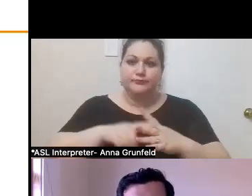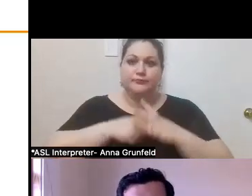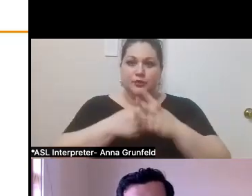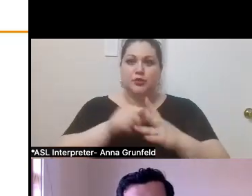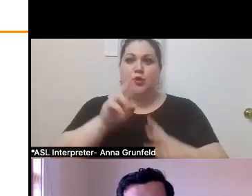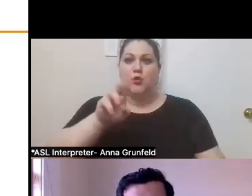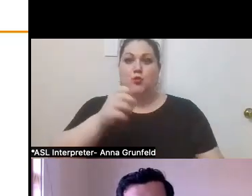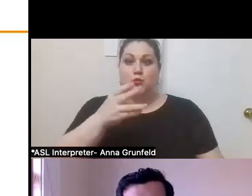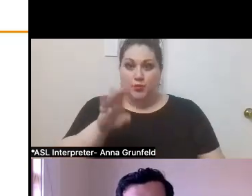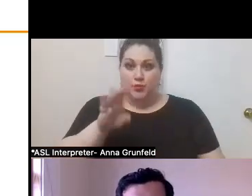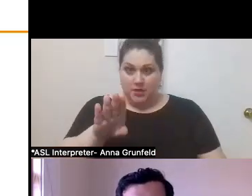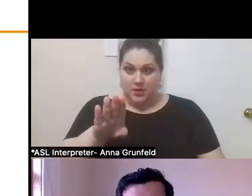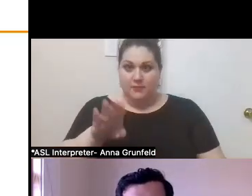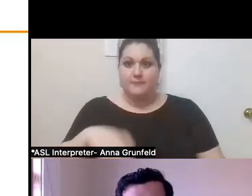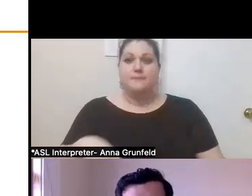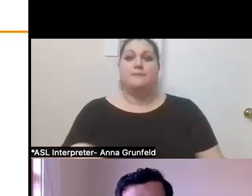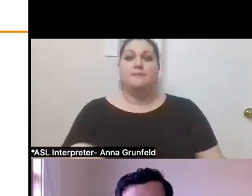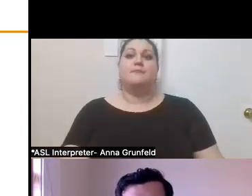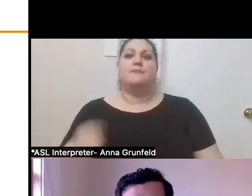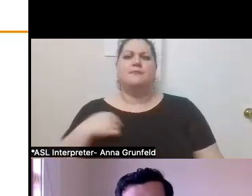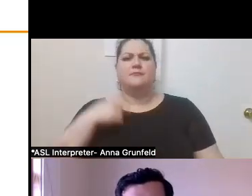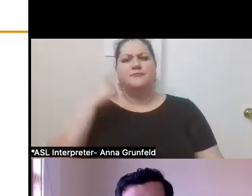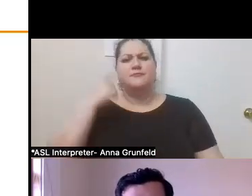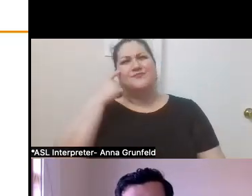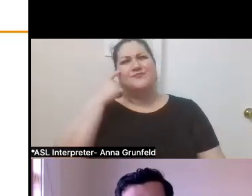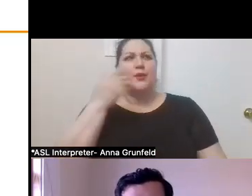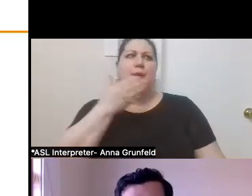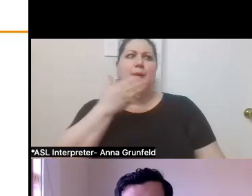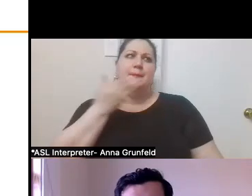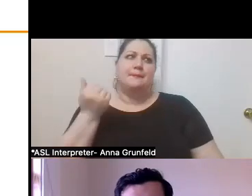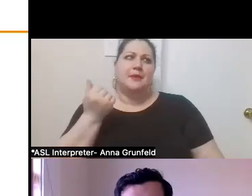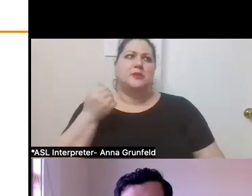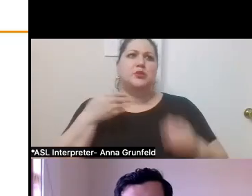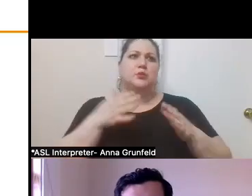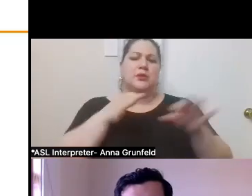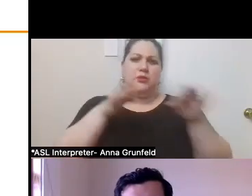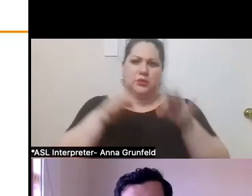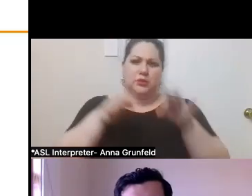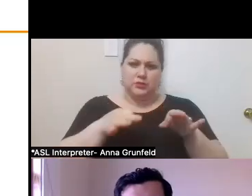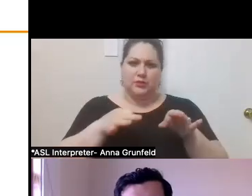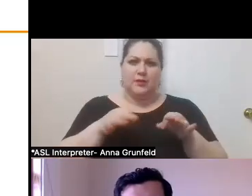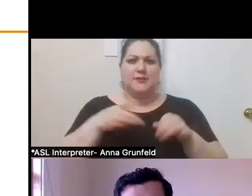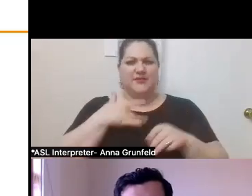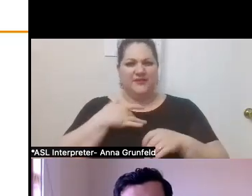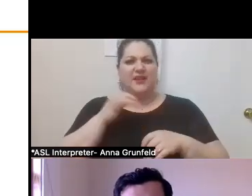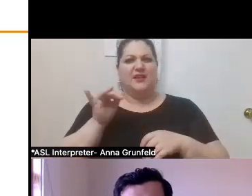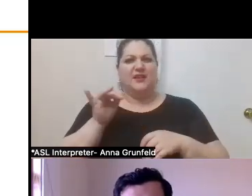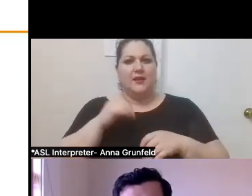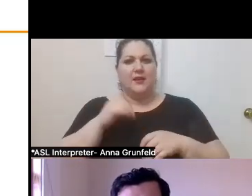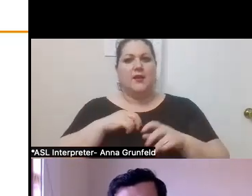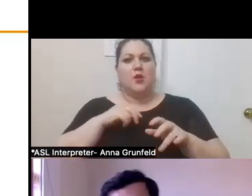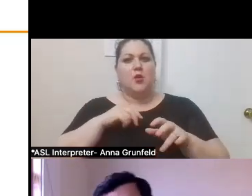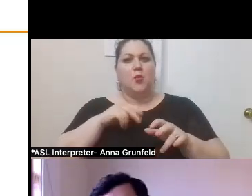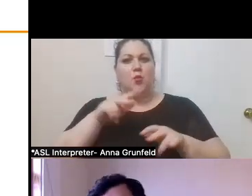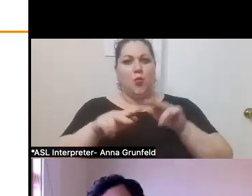I thought the best way to describe it at the time was feeling of walking uphill. The first year was the hardest, but.